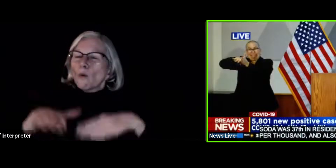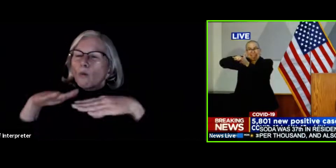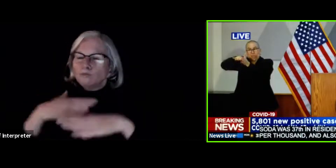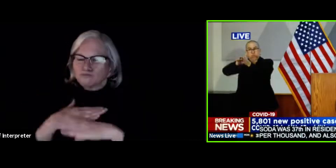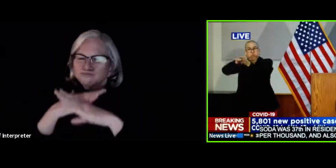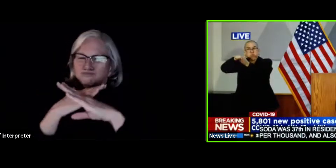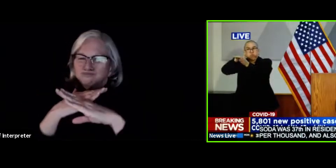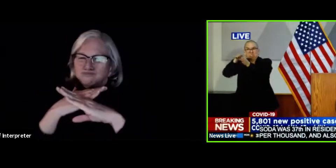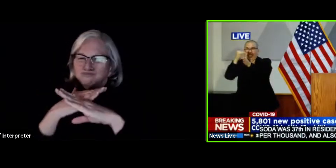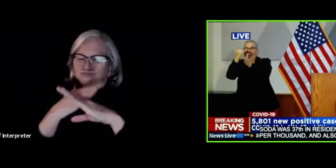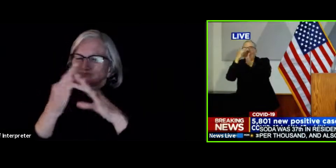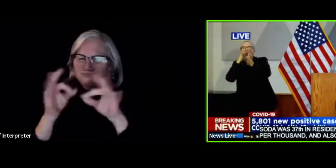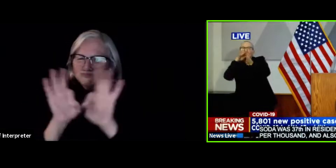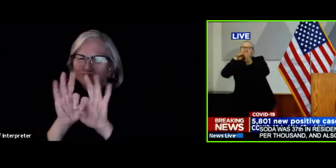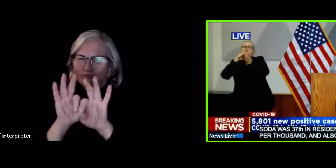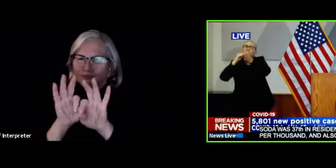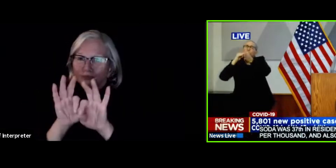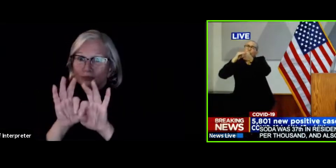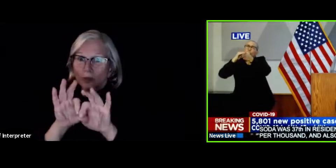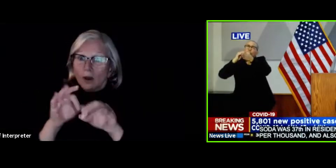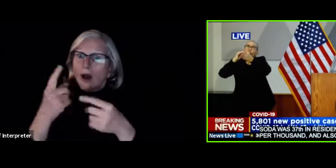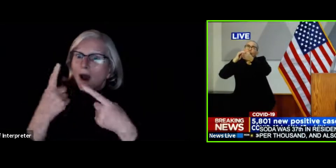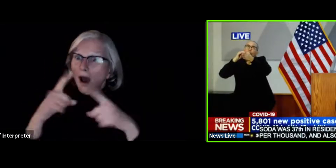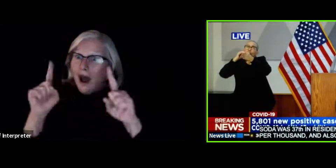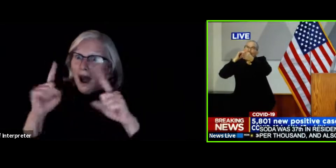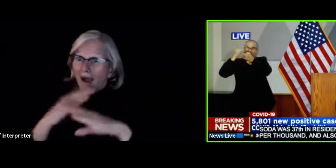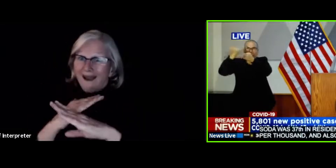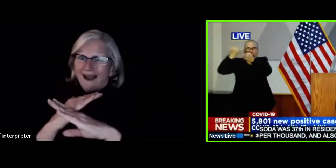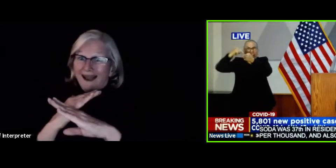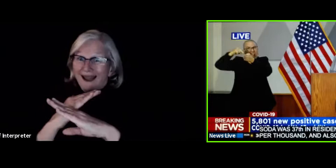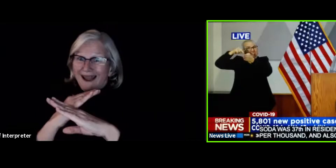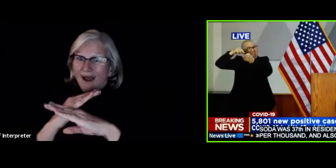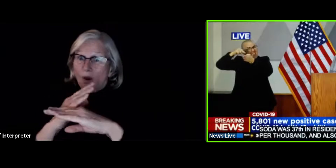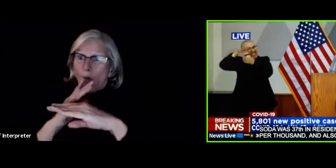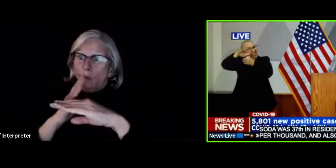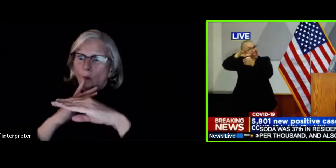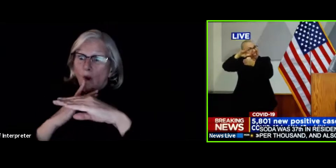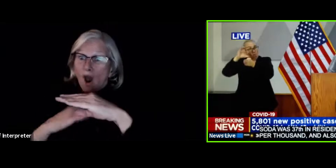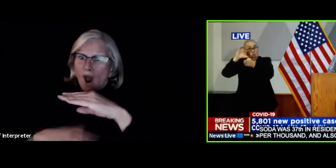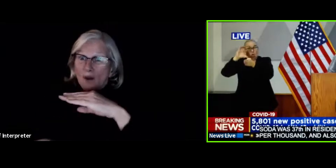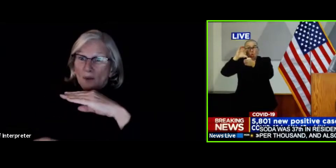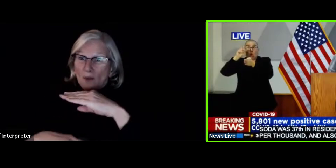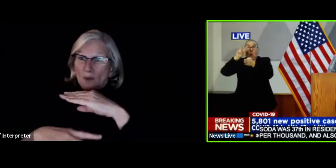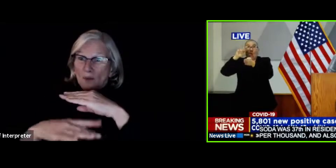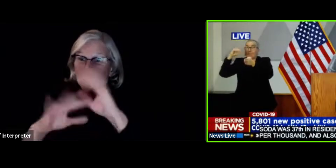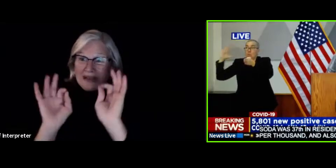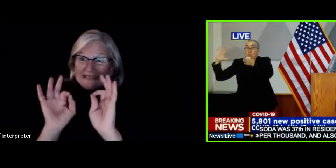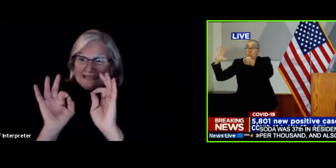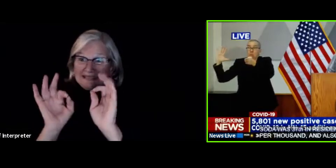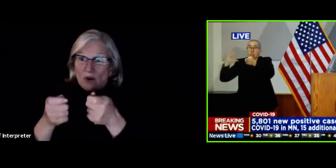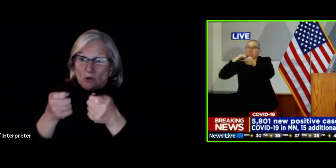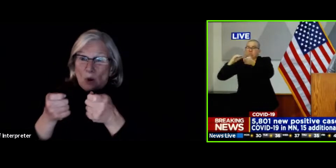IN OUR COMMUNITIES RIGHT NOW WITH THE AMOUNT OF COVID-19 SPREADING AND IT IS SPILLING INTO LONG TOMORROW CARE